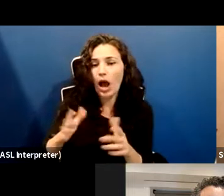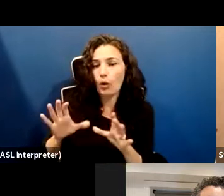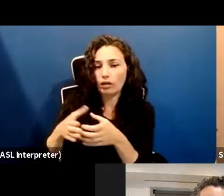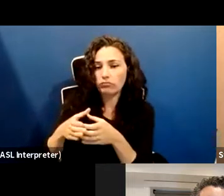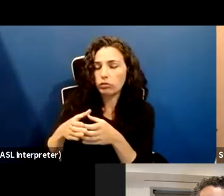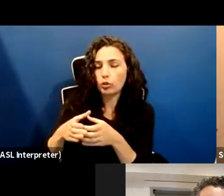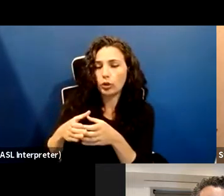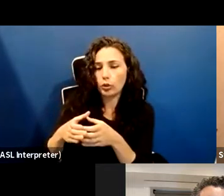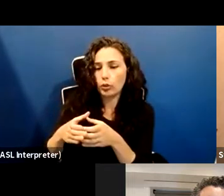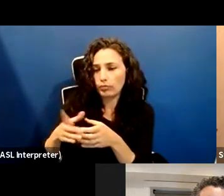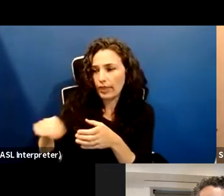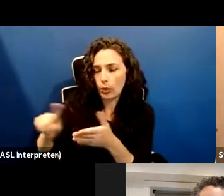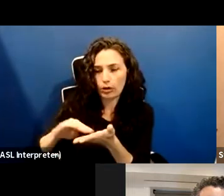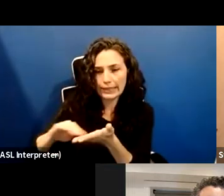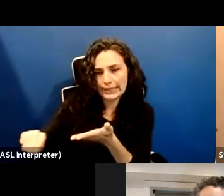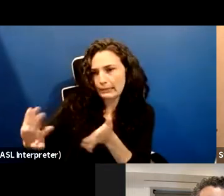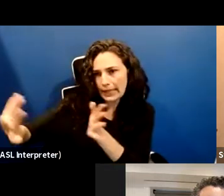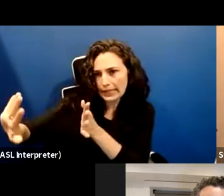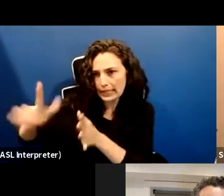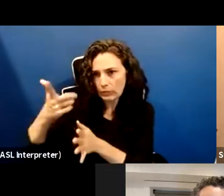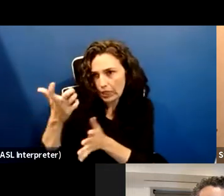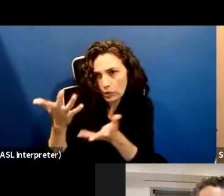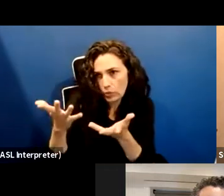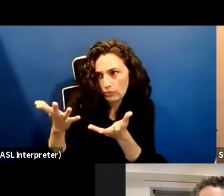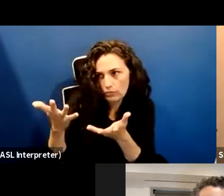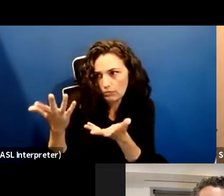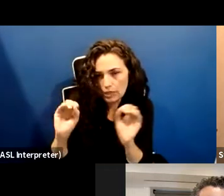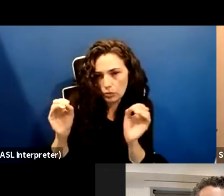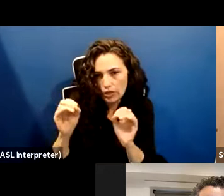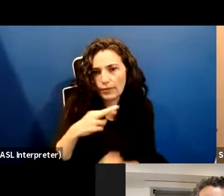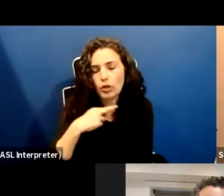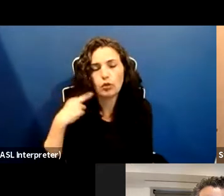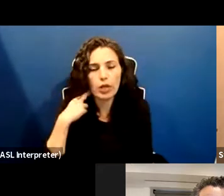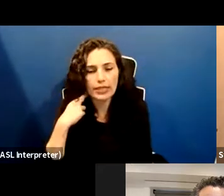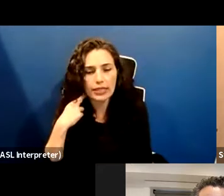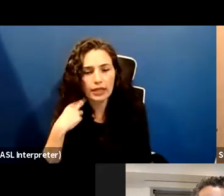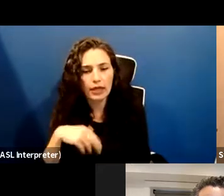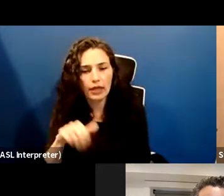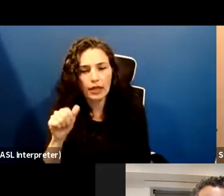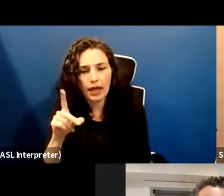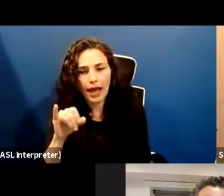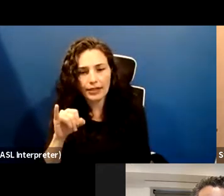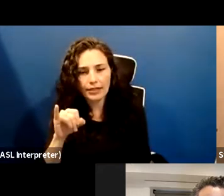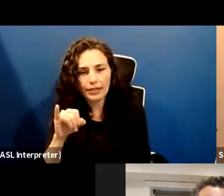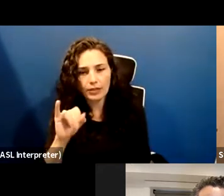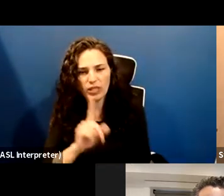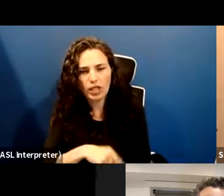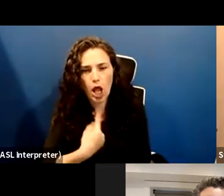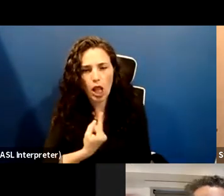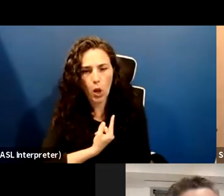because we didn't risk, we didn't wanna risk anyone. Adi was mostly by himself at the hospital, let's say probably 90% of the time.